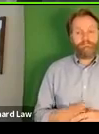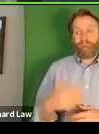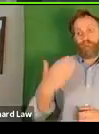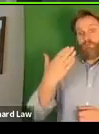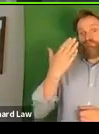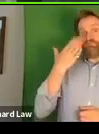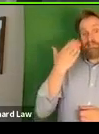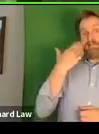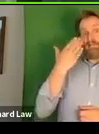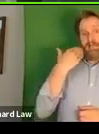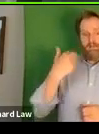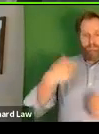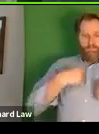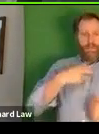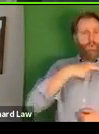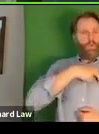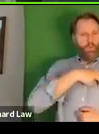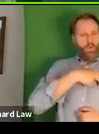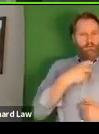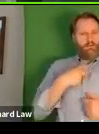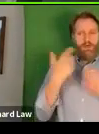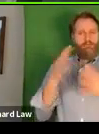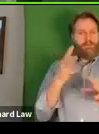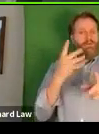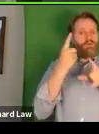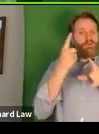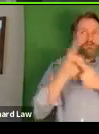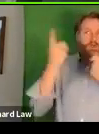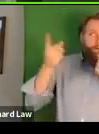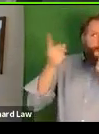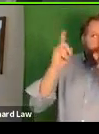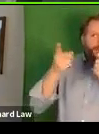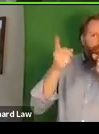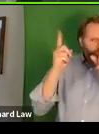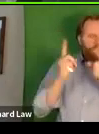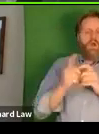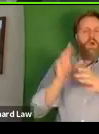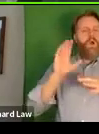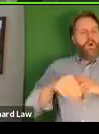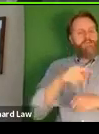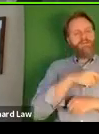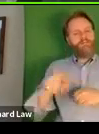with management in terms of those of our members that are having to attend